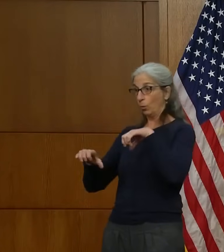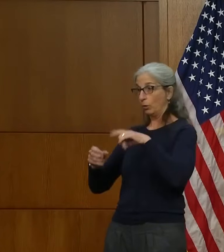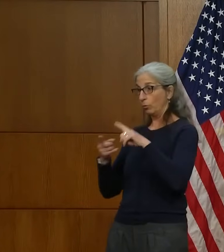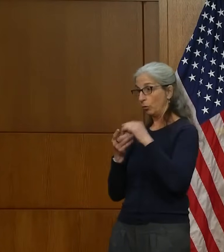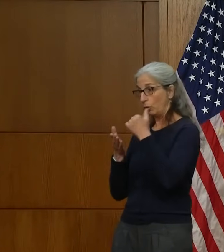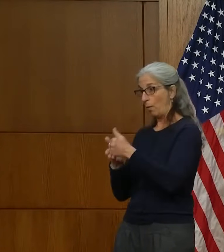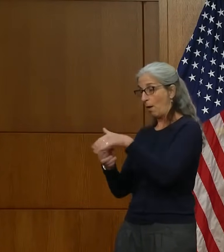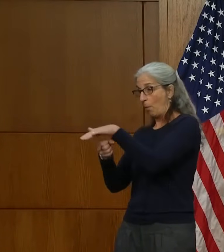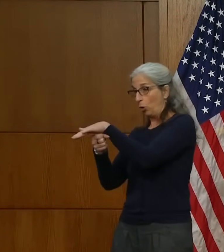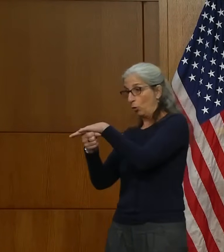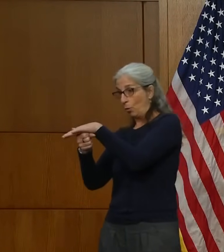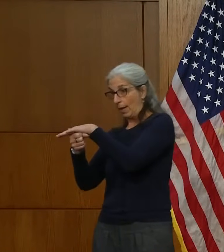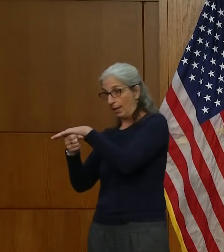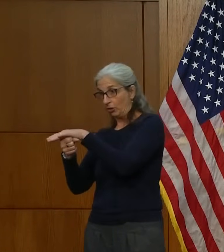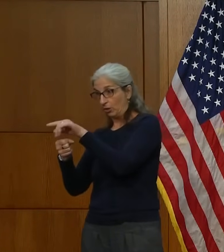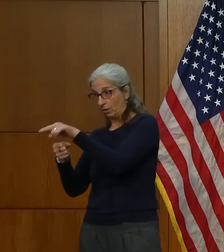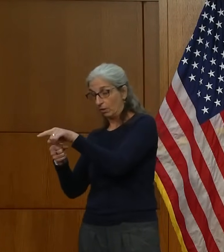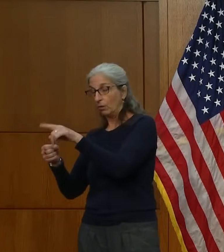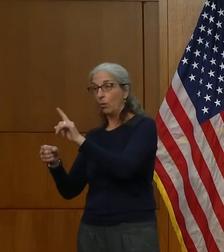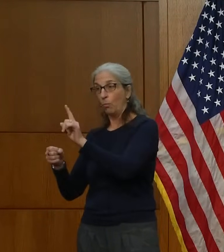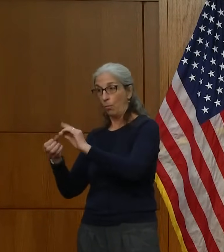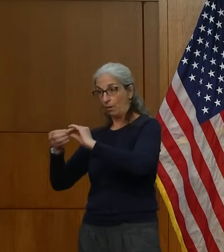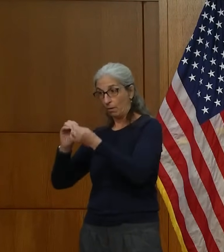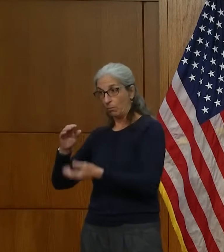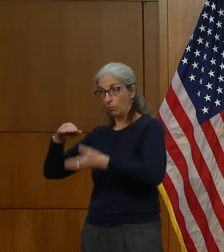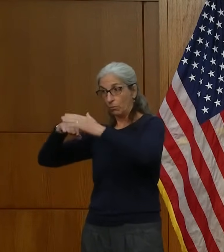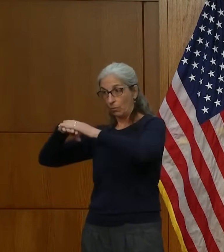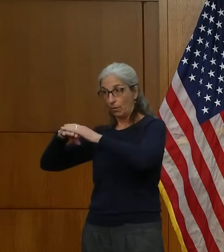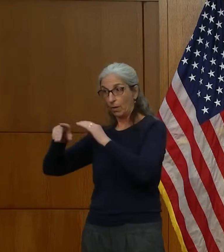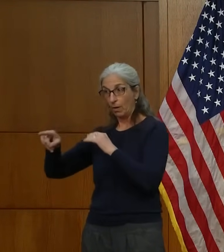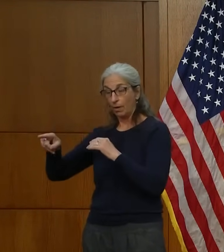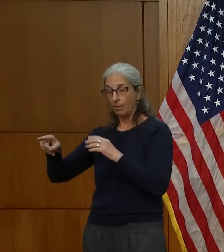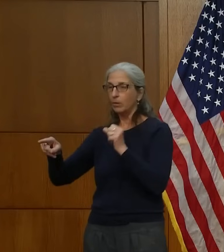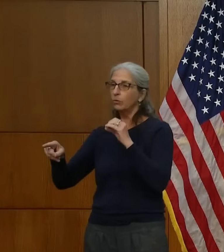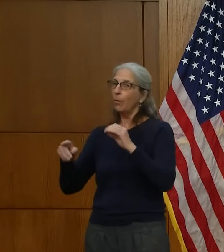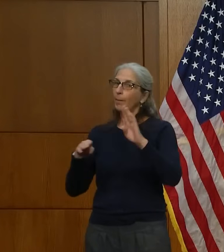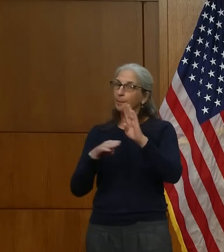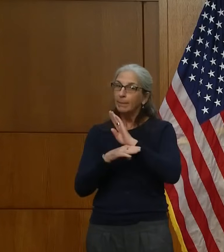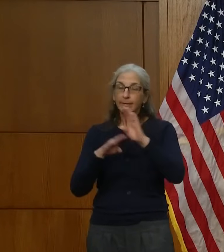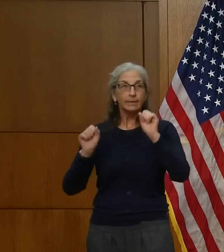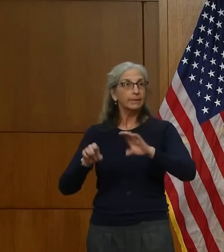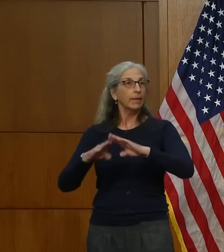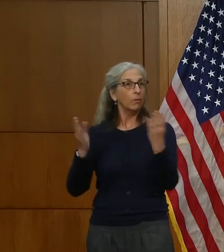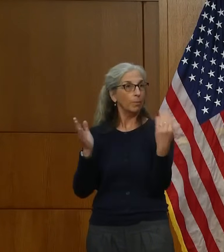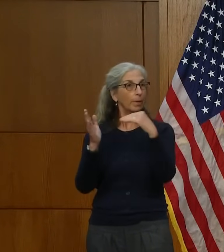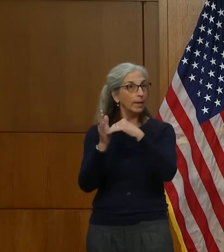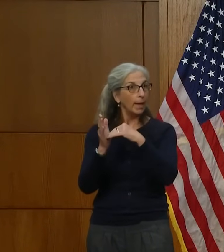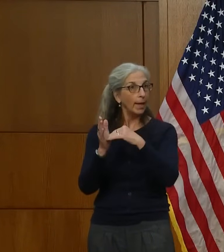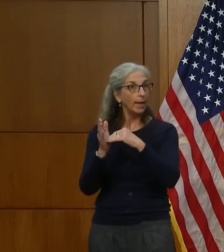THAT NEEDS TO GO OUT A CE FAR AS WHAT ARE WE DOING TO HELP?